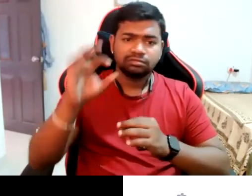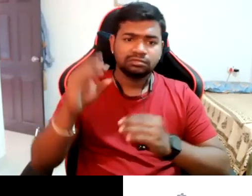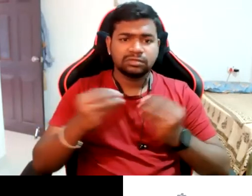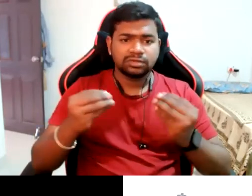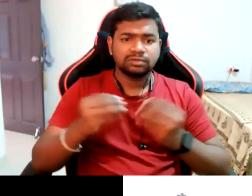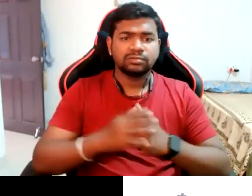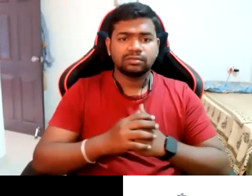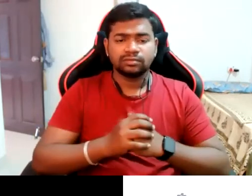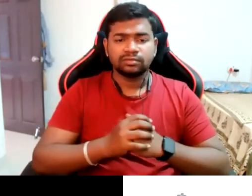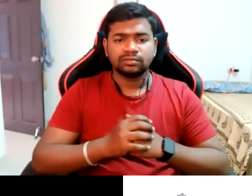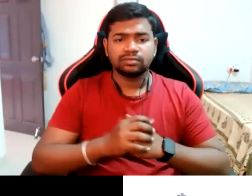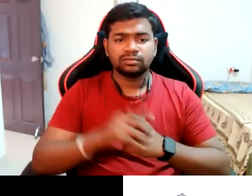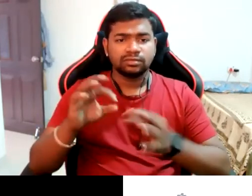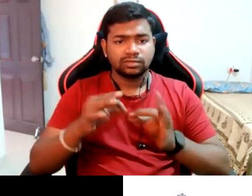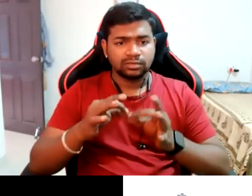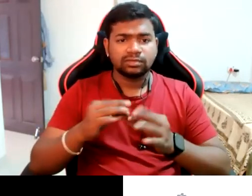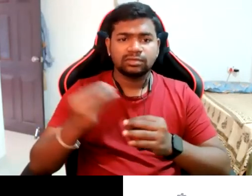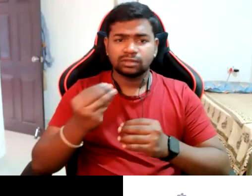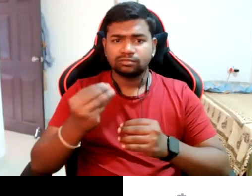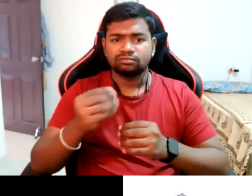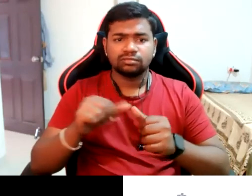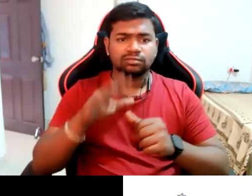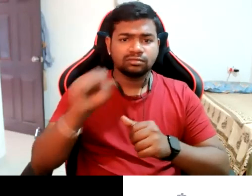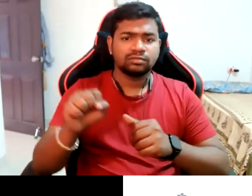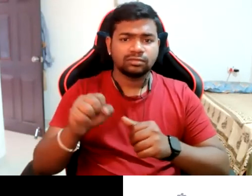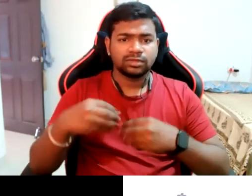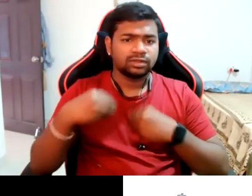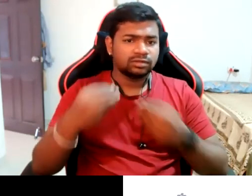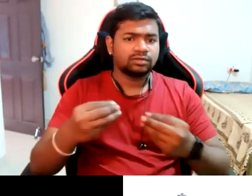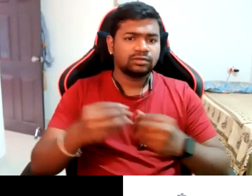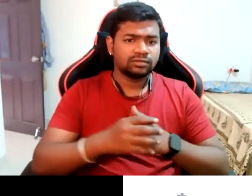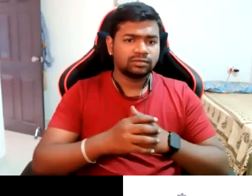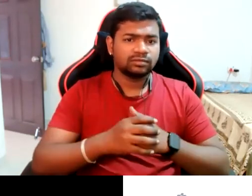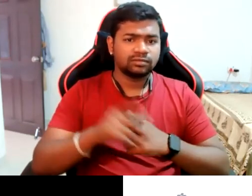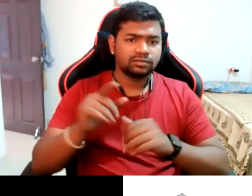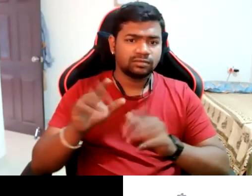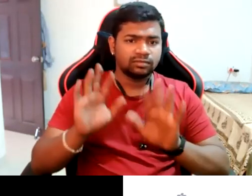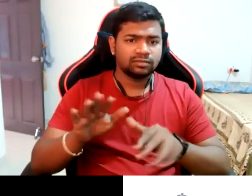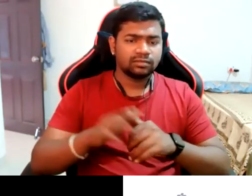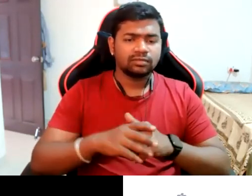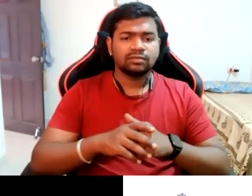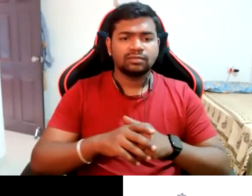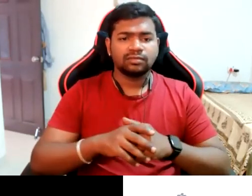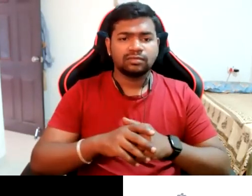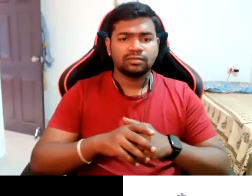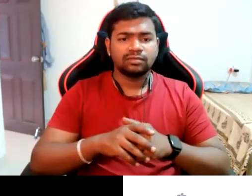so interpreting is something that needs to be done.